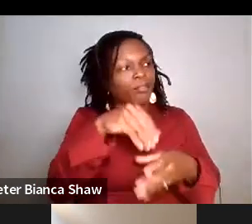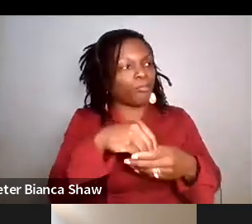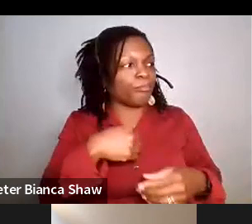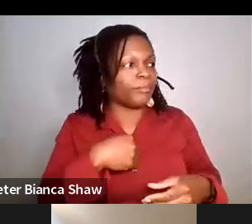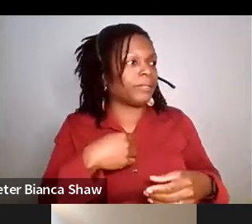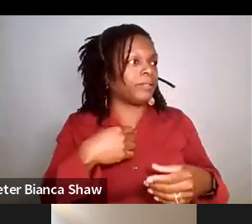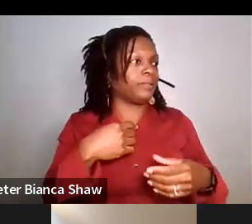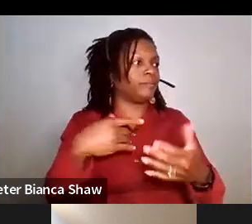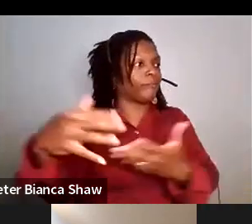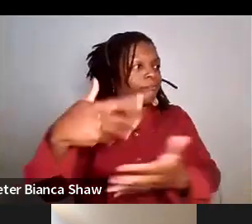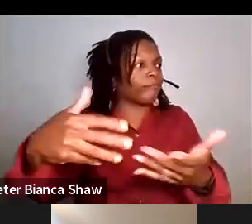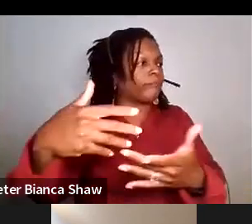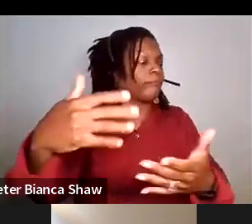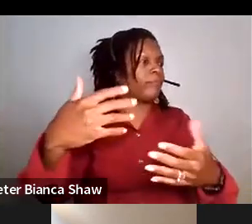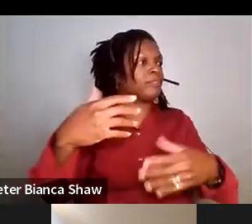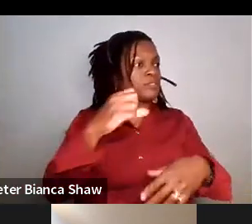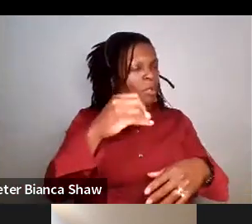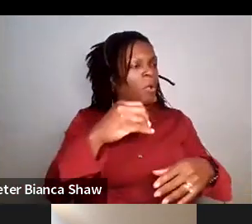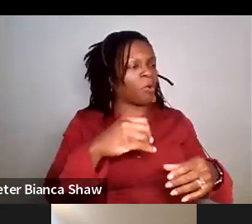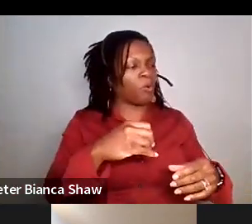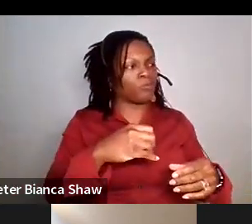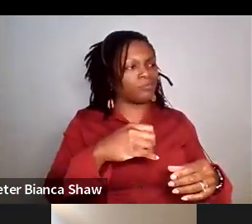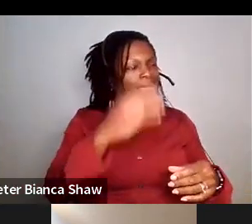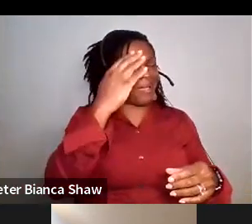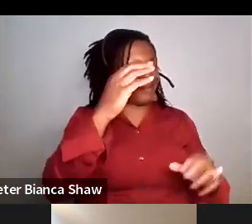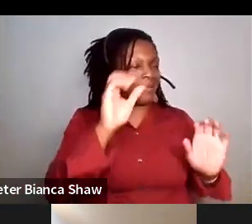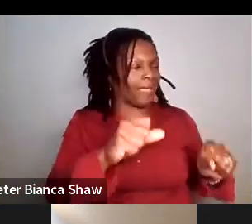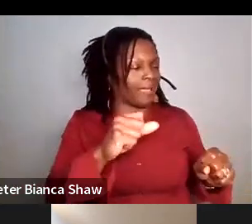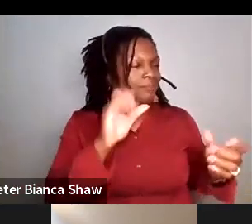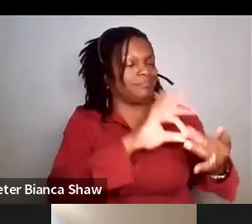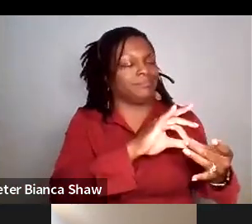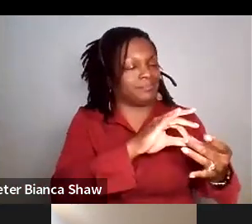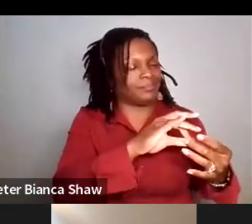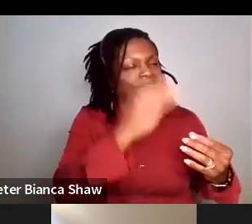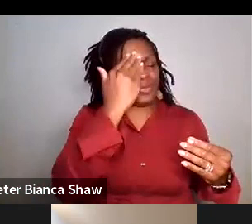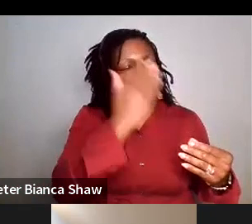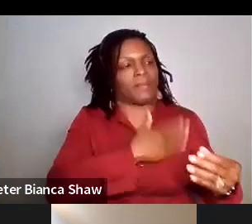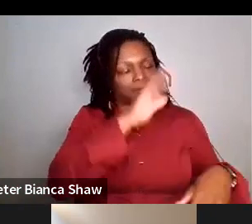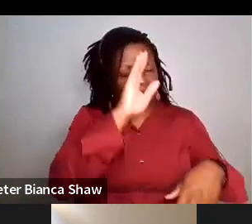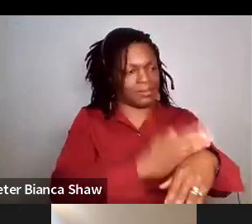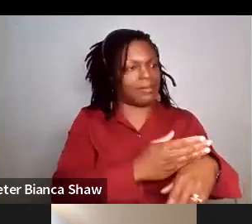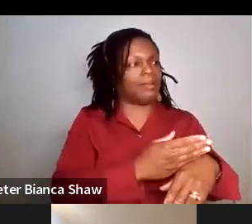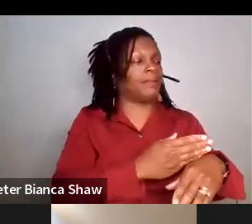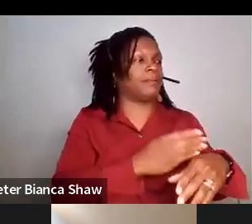having an understanding of what my son, when he wanted to do something that he may not have been considered acceptable.